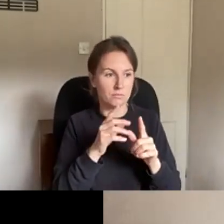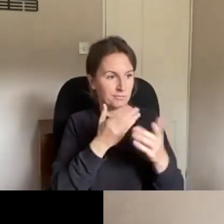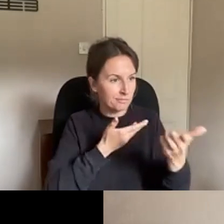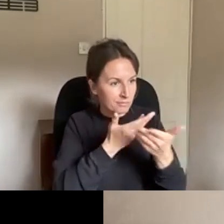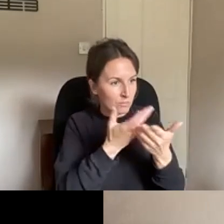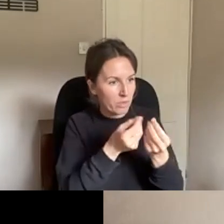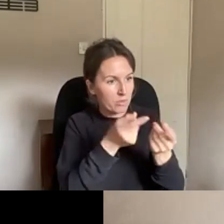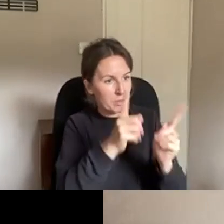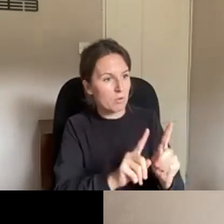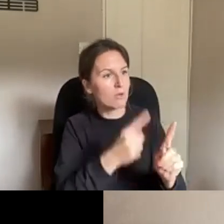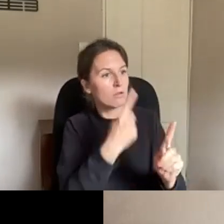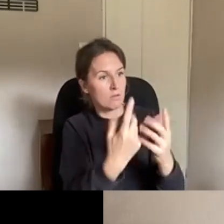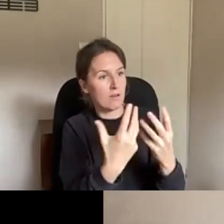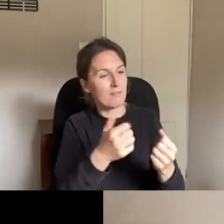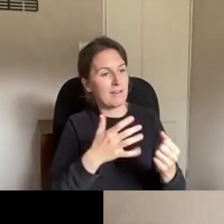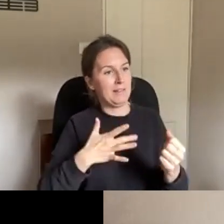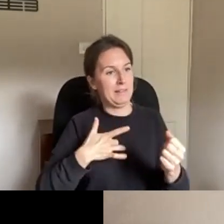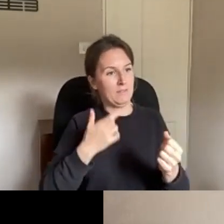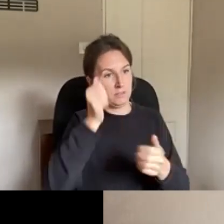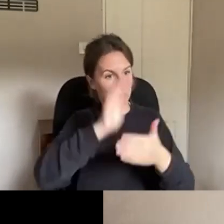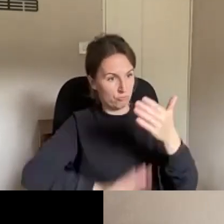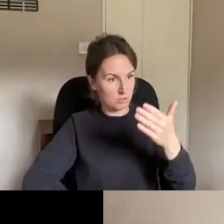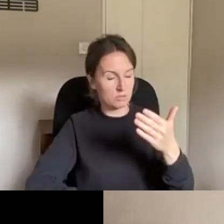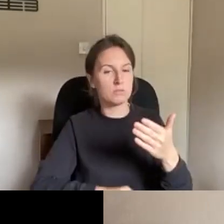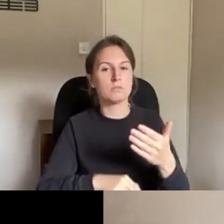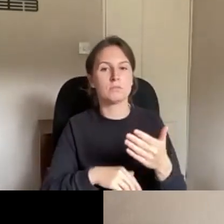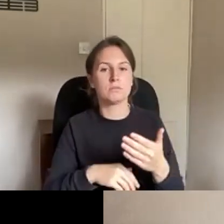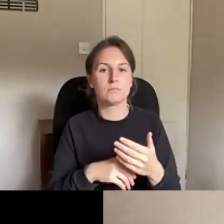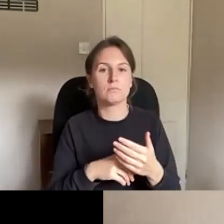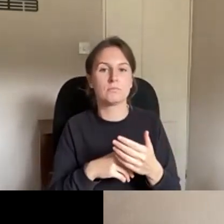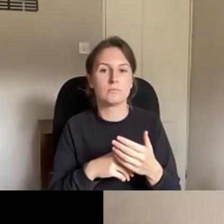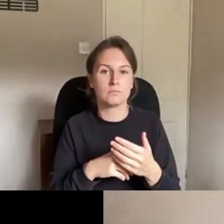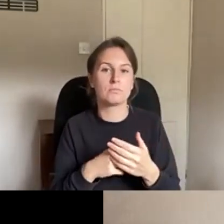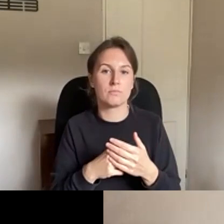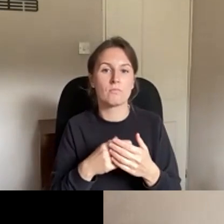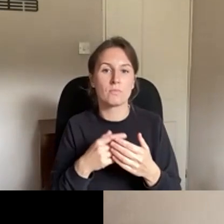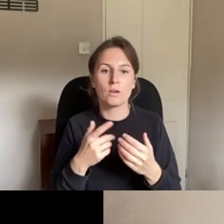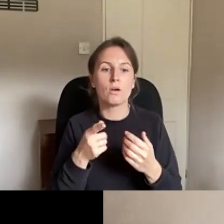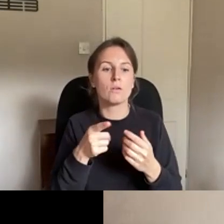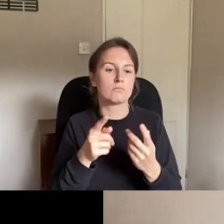We are looking to see the steps you took to improve or increase digital inclusion or accessibility.